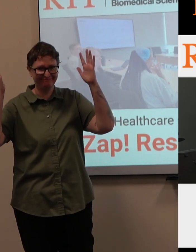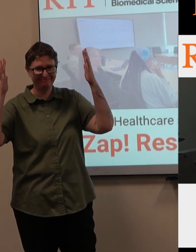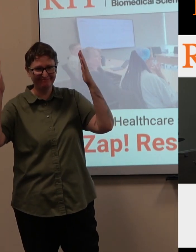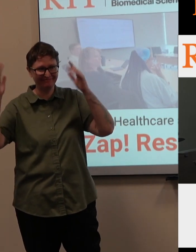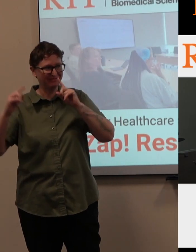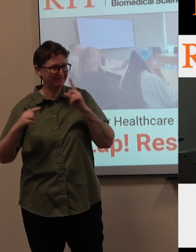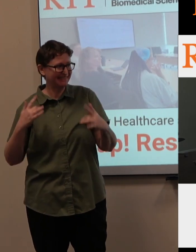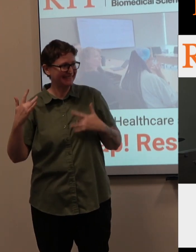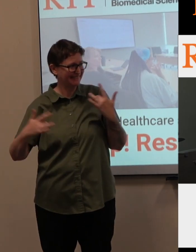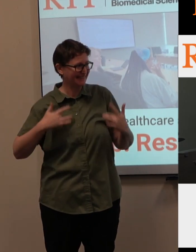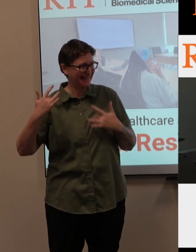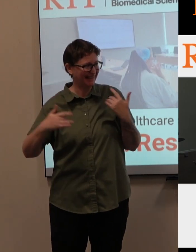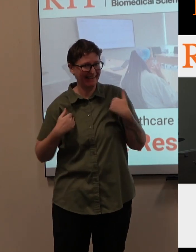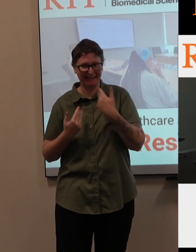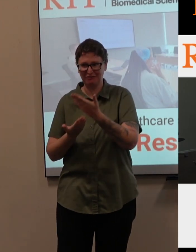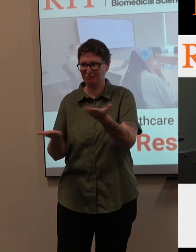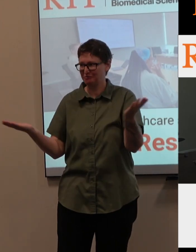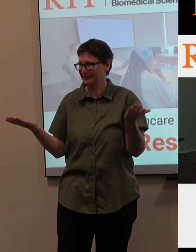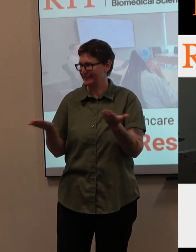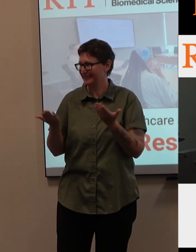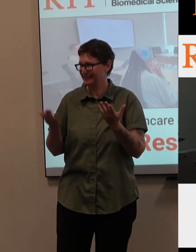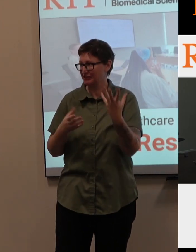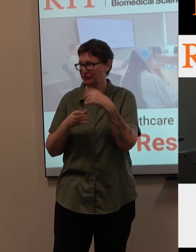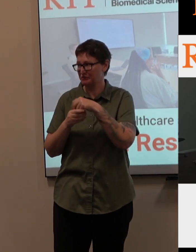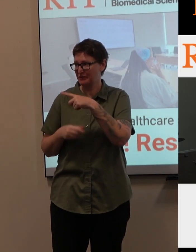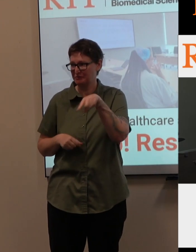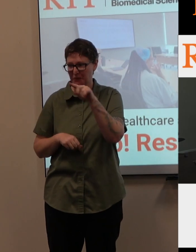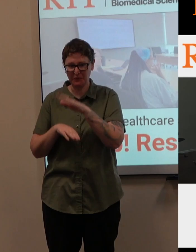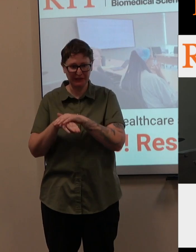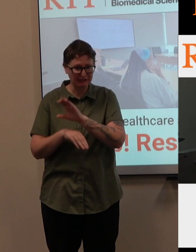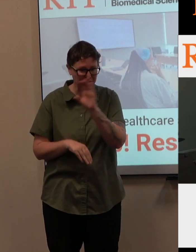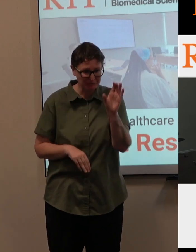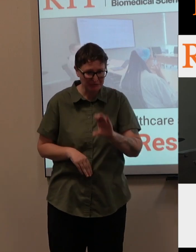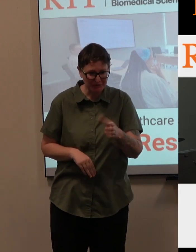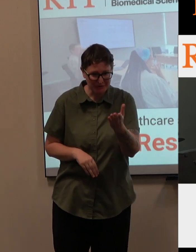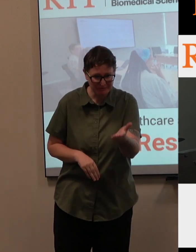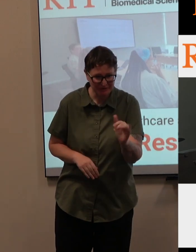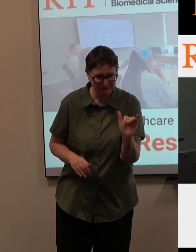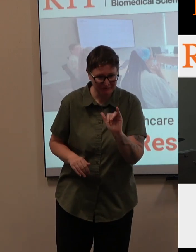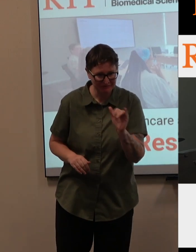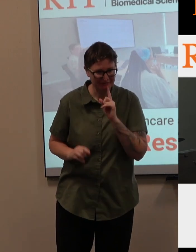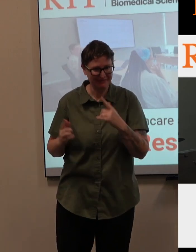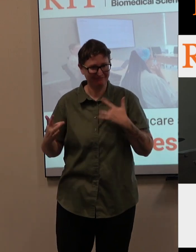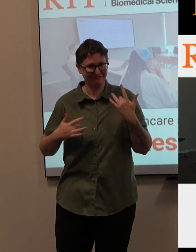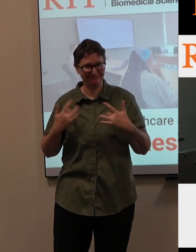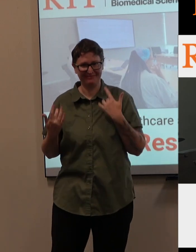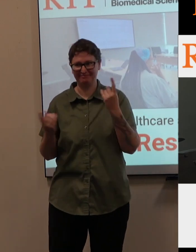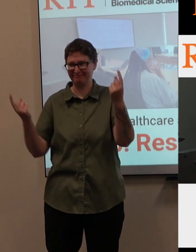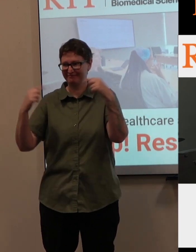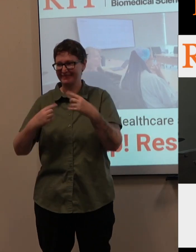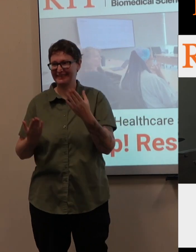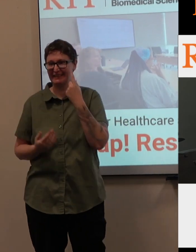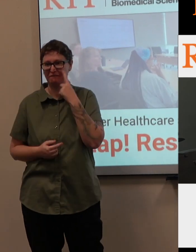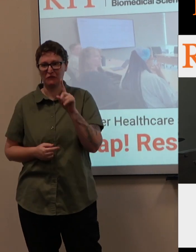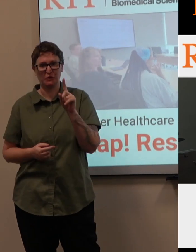Okay, I'm really excited to have everyone here and to include everyone on Zoom as well. I'm very excited for everyone that came.